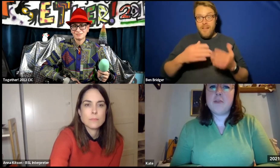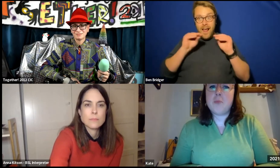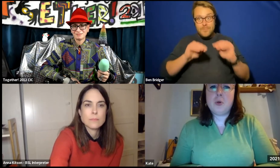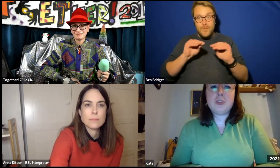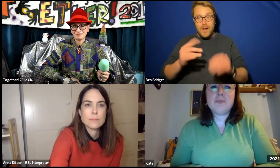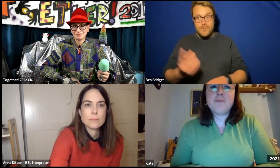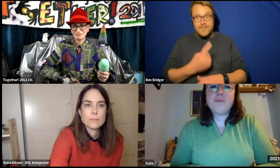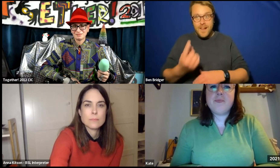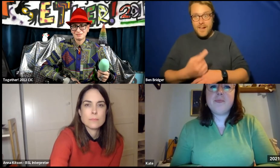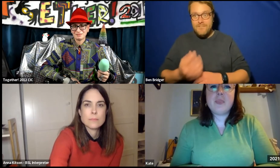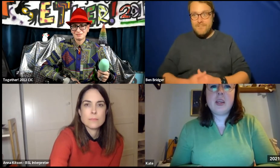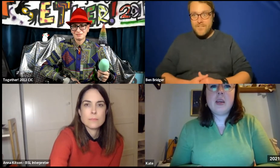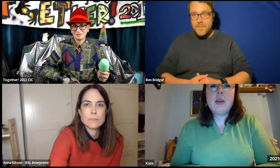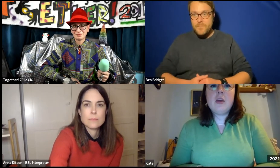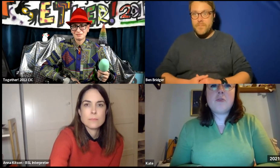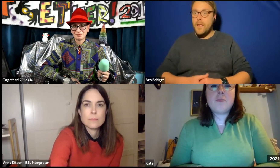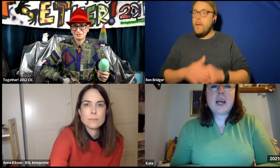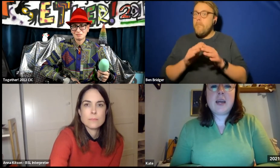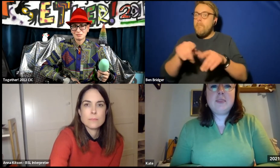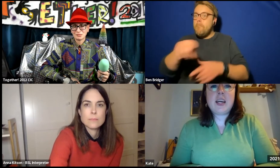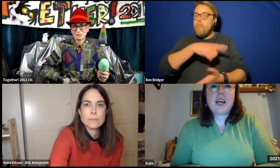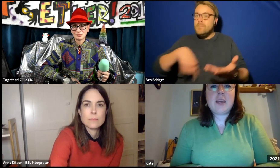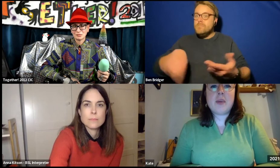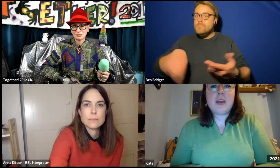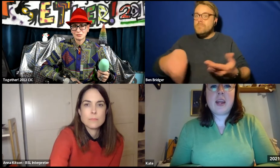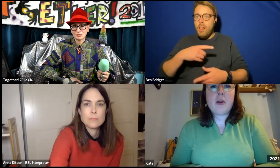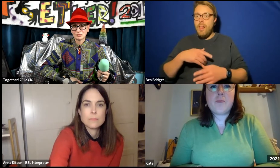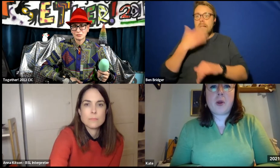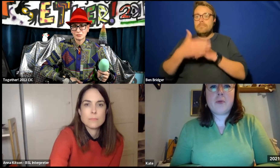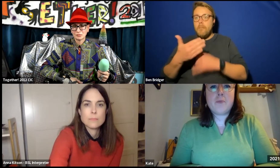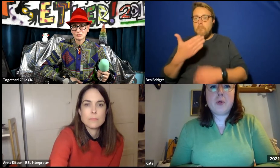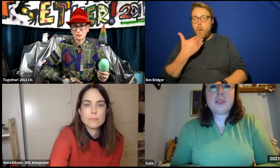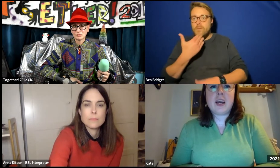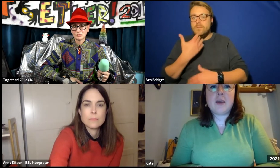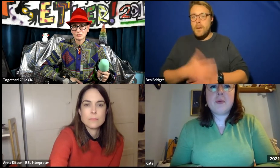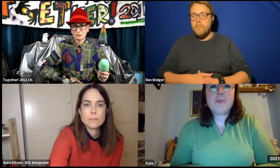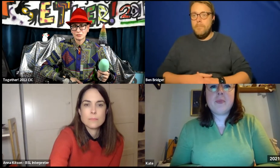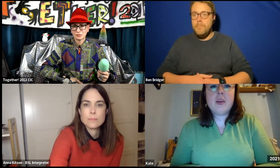(Puddle dries itself of boredom) From time to time a narrow boat pulls up